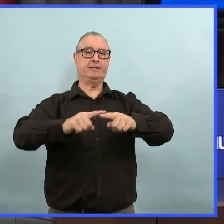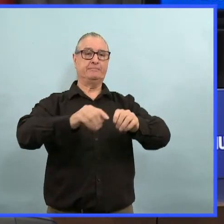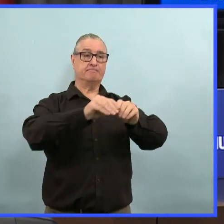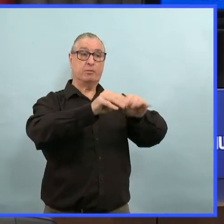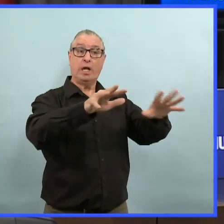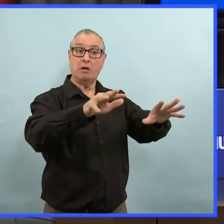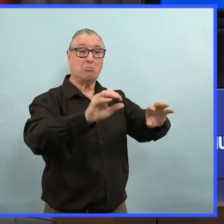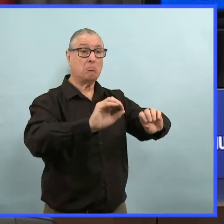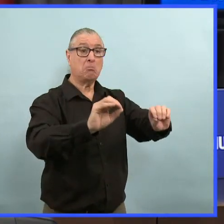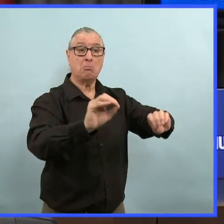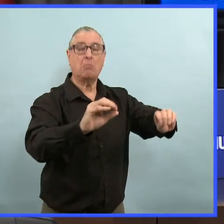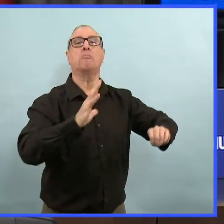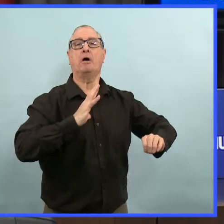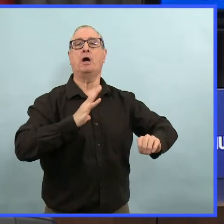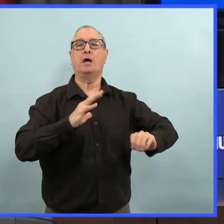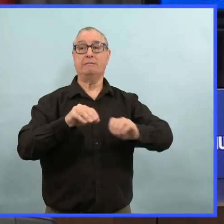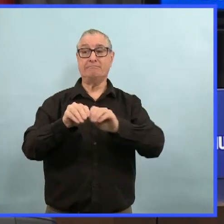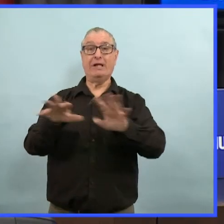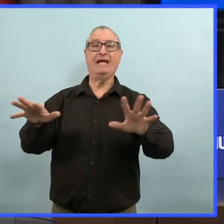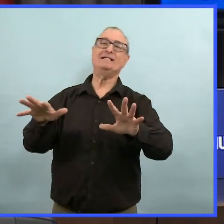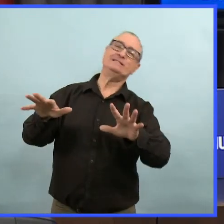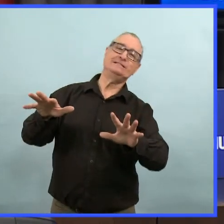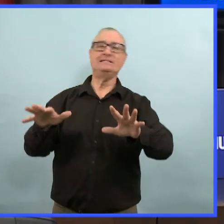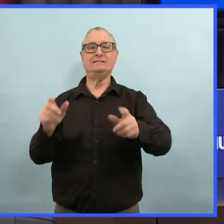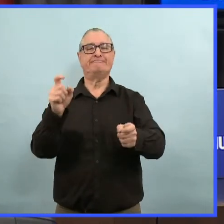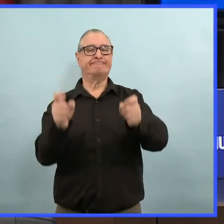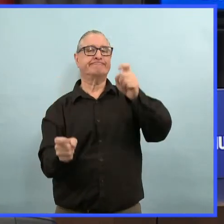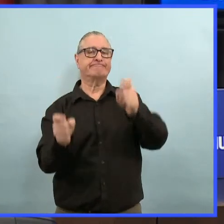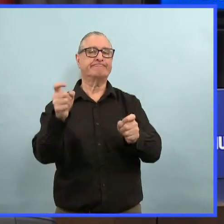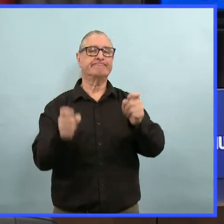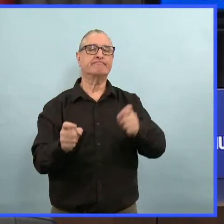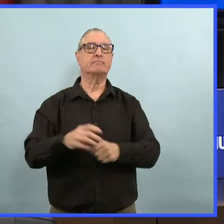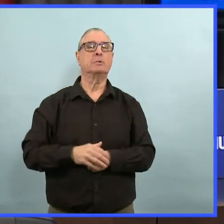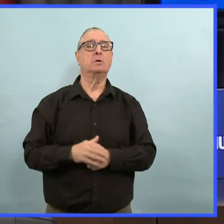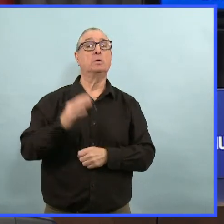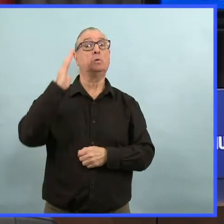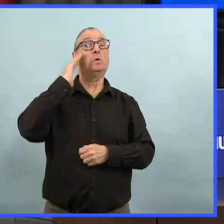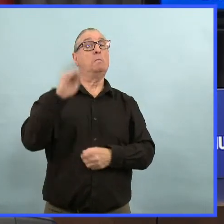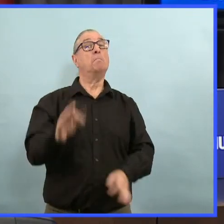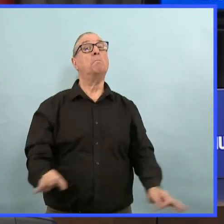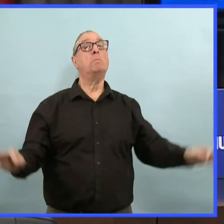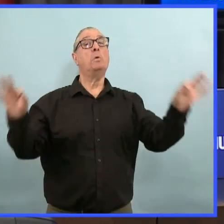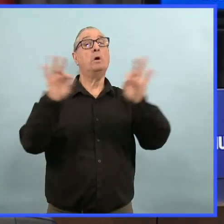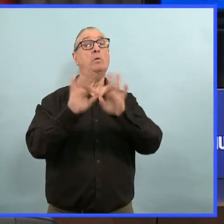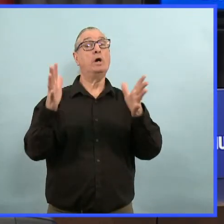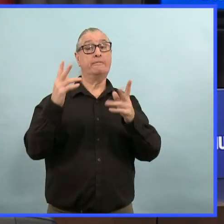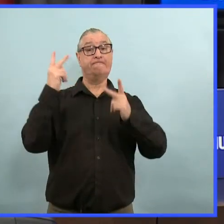the important social connection that in-person interactions provide to patients and residents